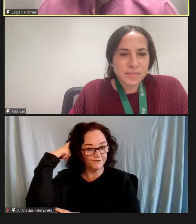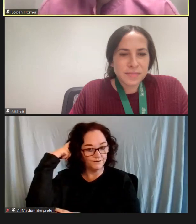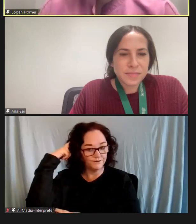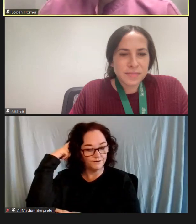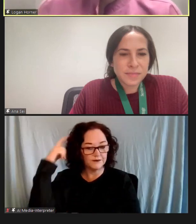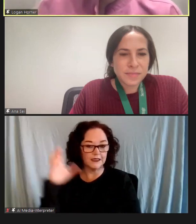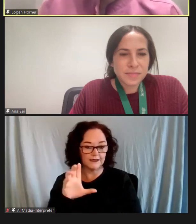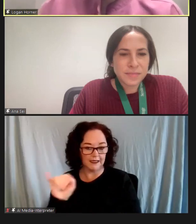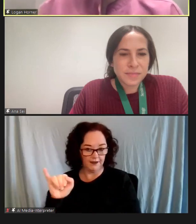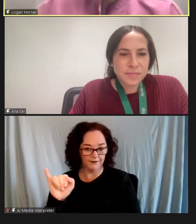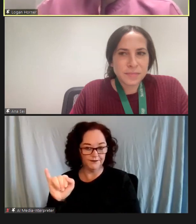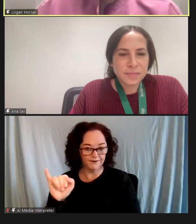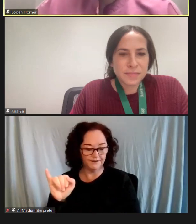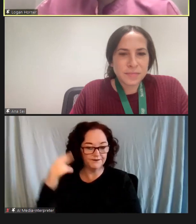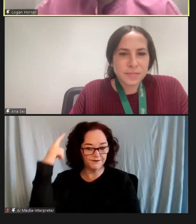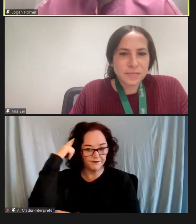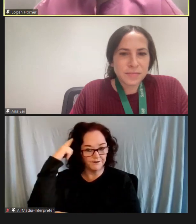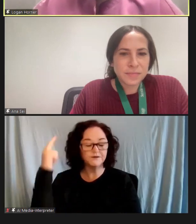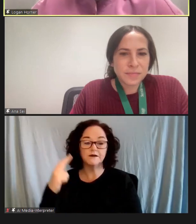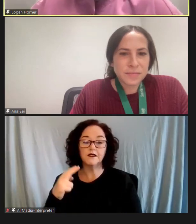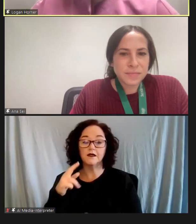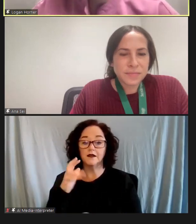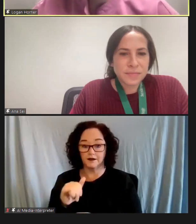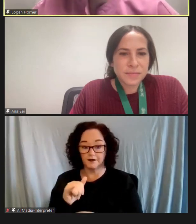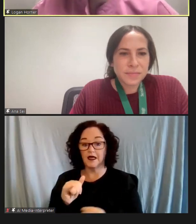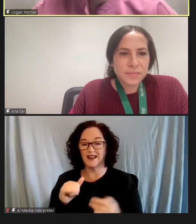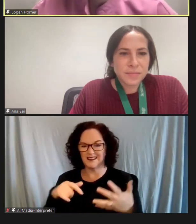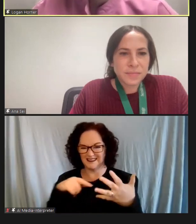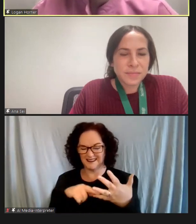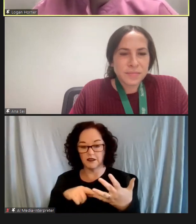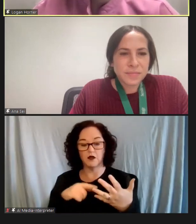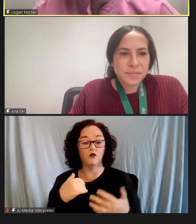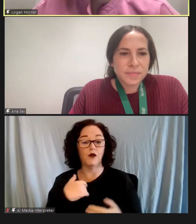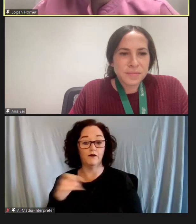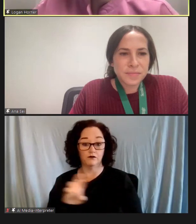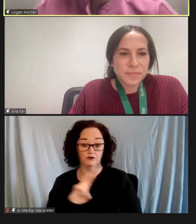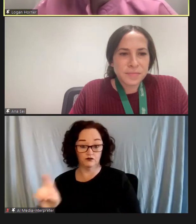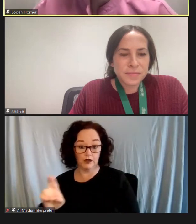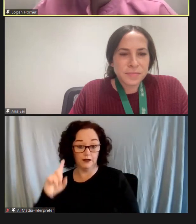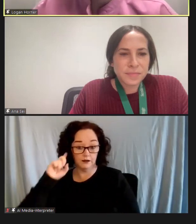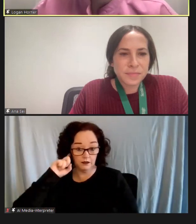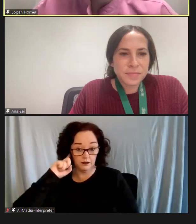so for this profile we have the right